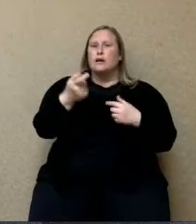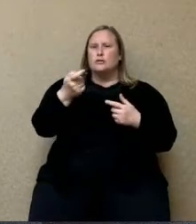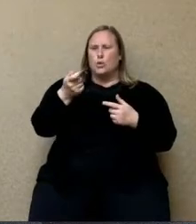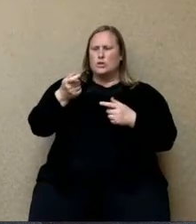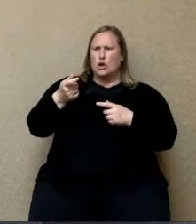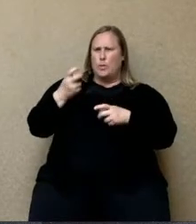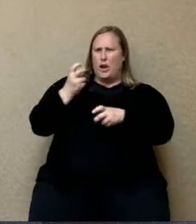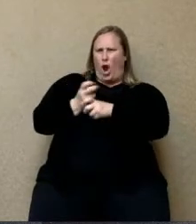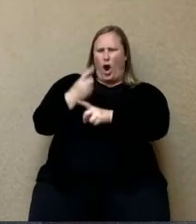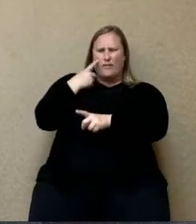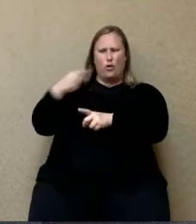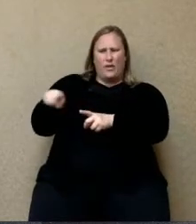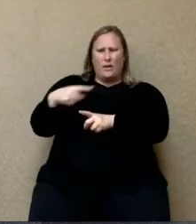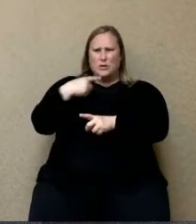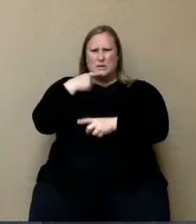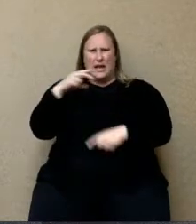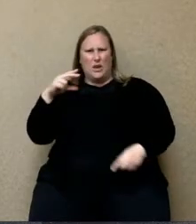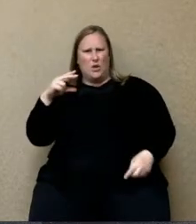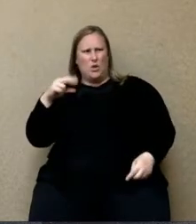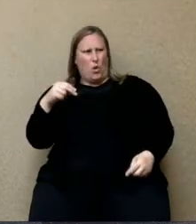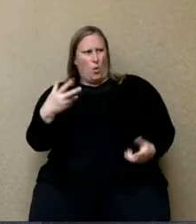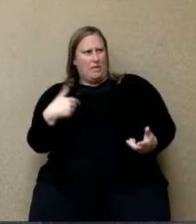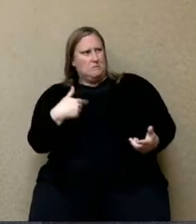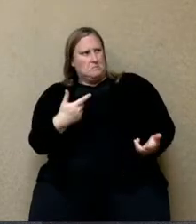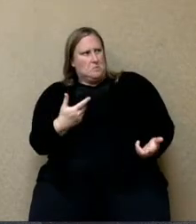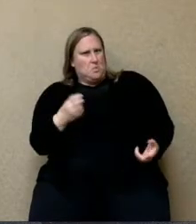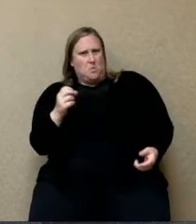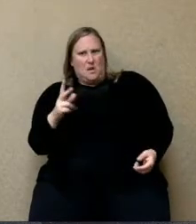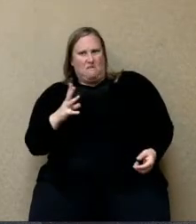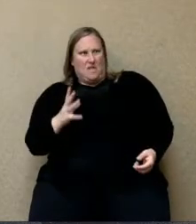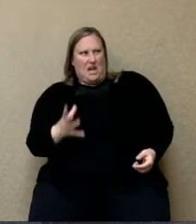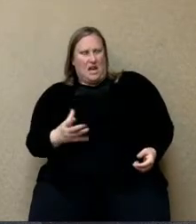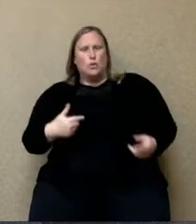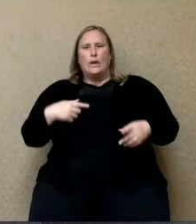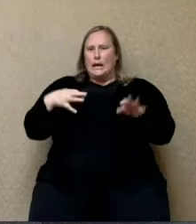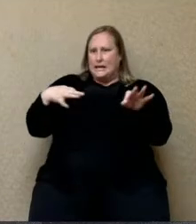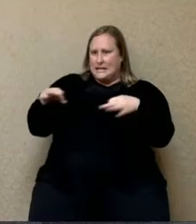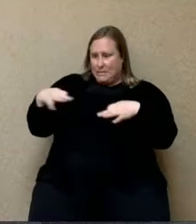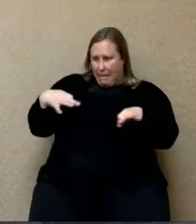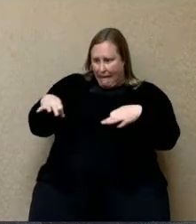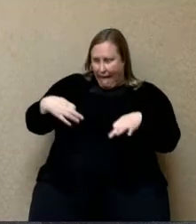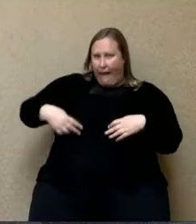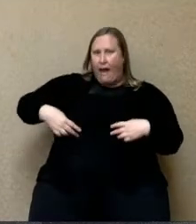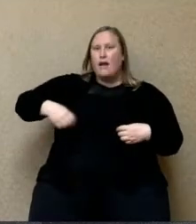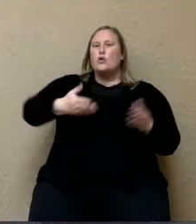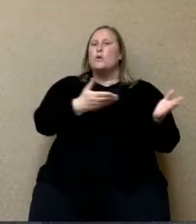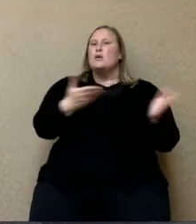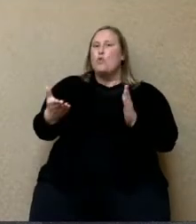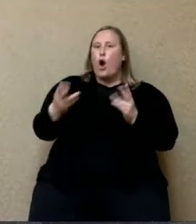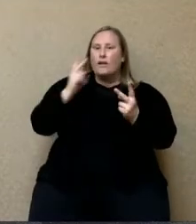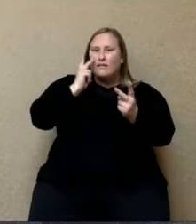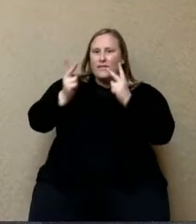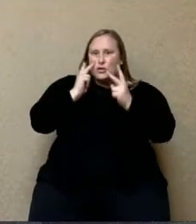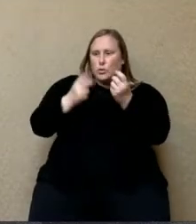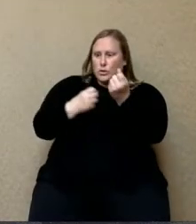them to maybe say, no, I don't want to live in this empty home. But we explained it. We brought a lot of visual supports with to help with